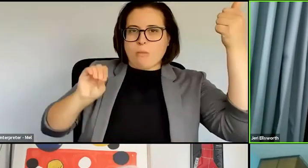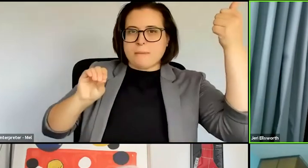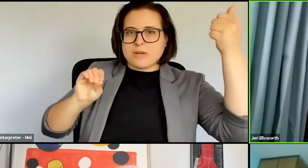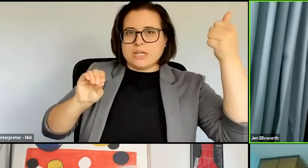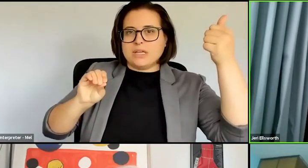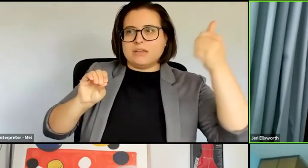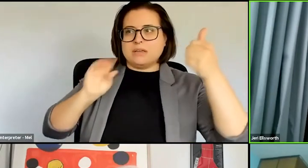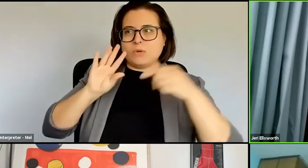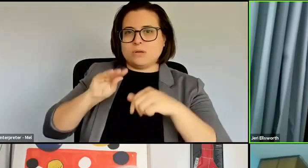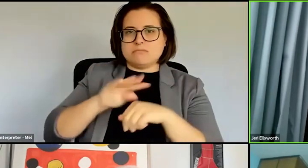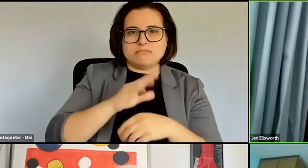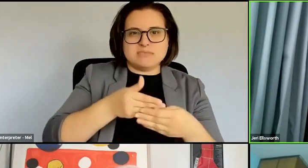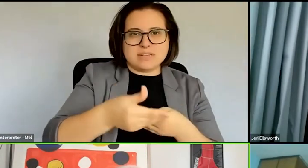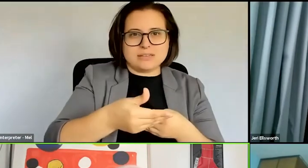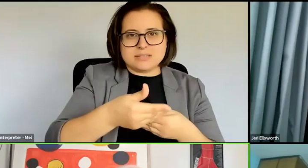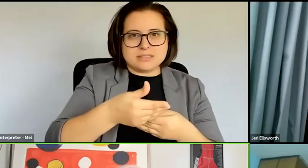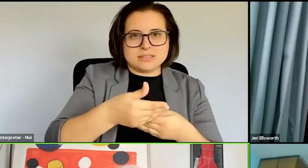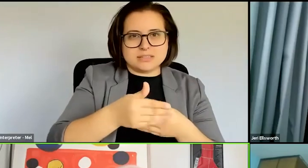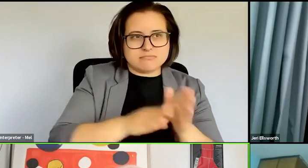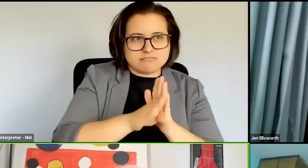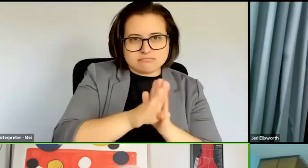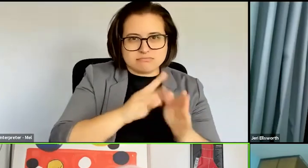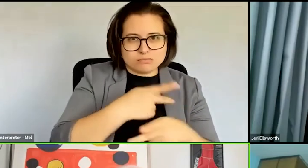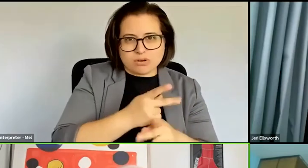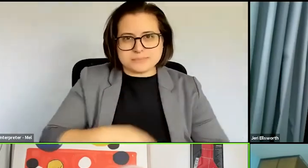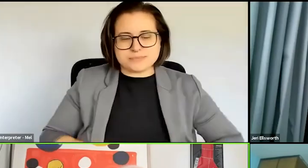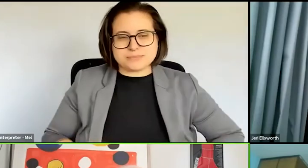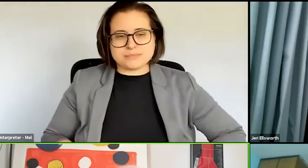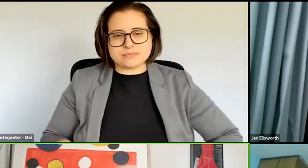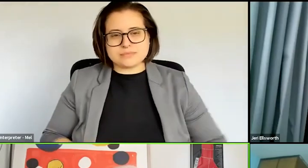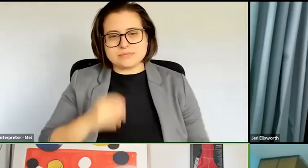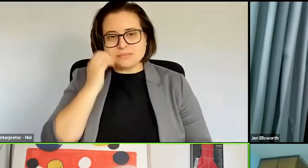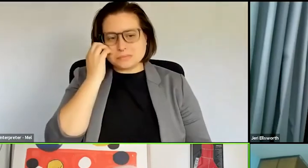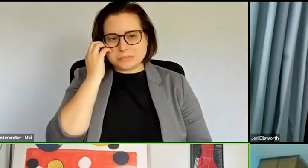Yeah well and I think the relationship between design and science